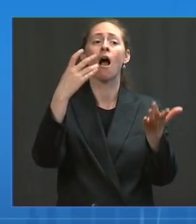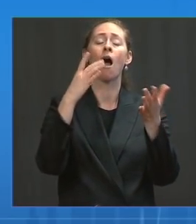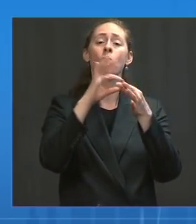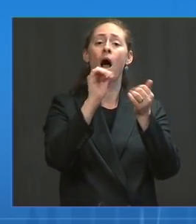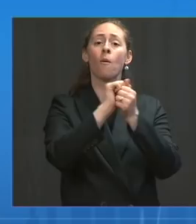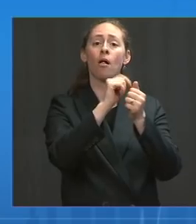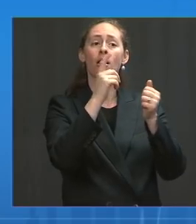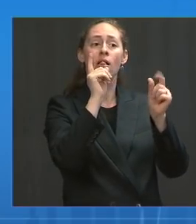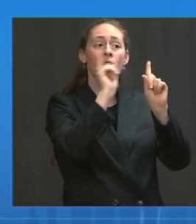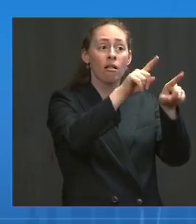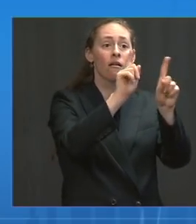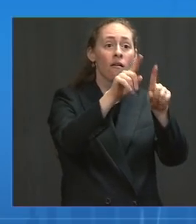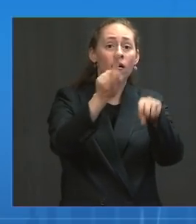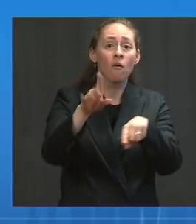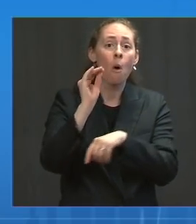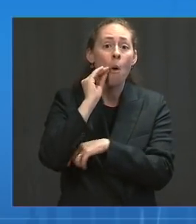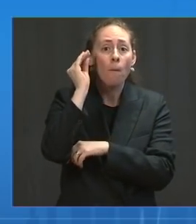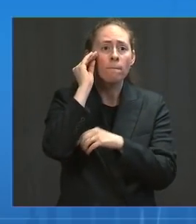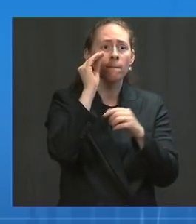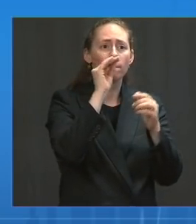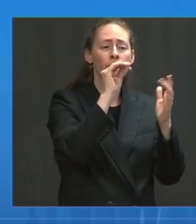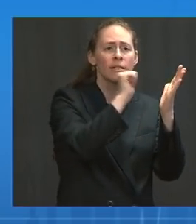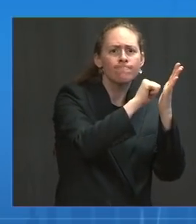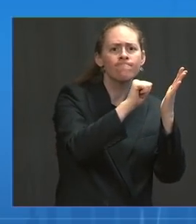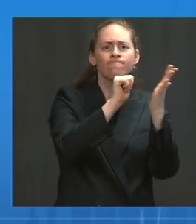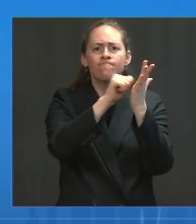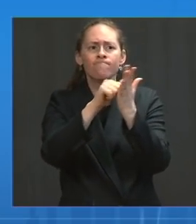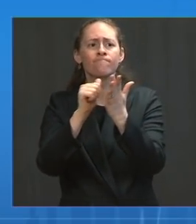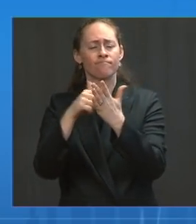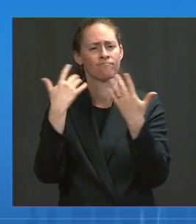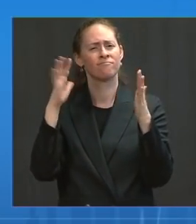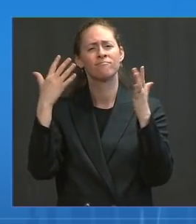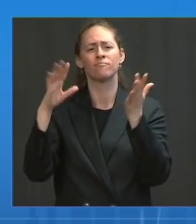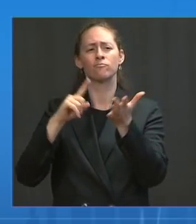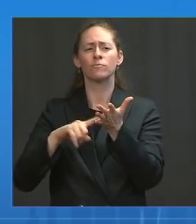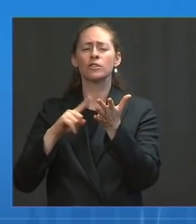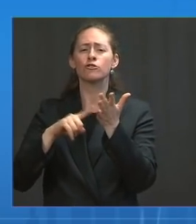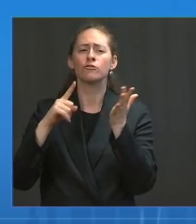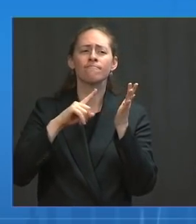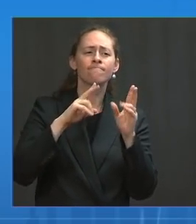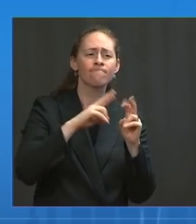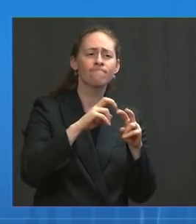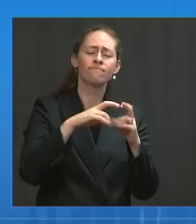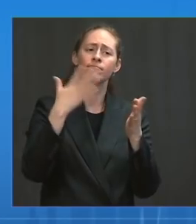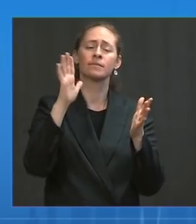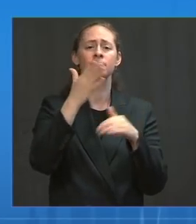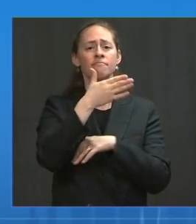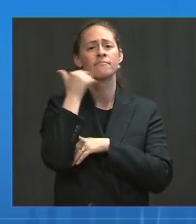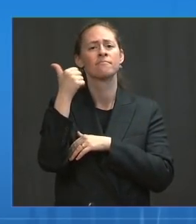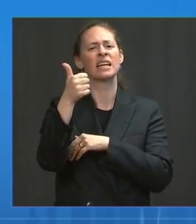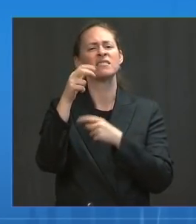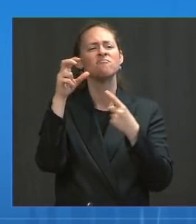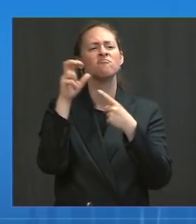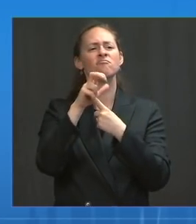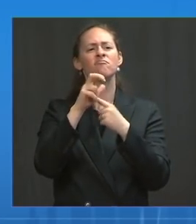all of the studies, all of our experiences, the best people to talk about vaccinations